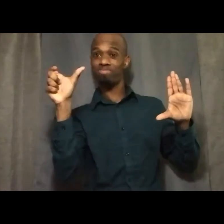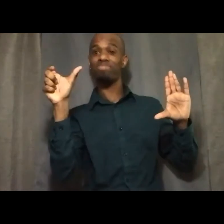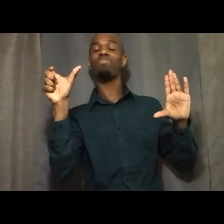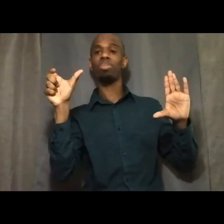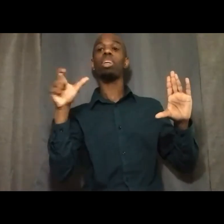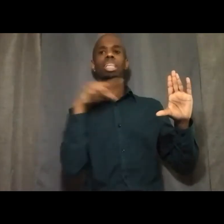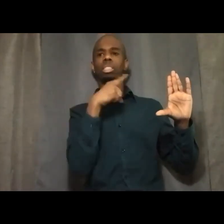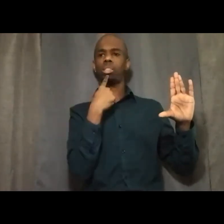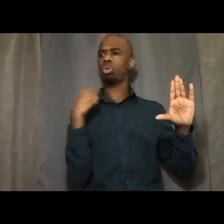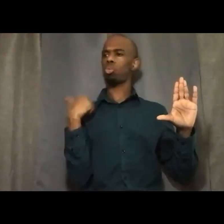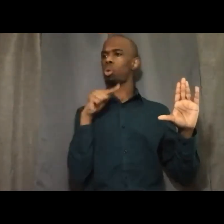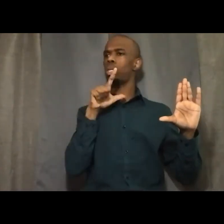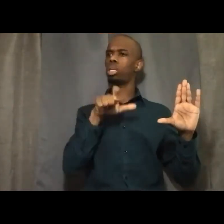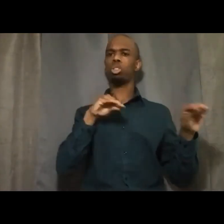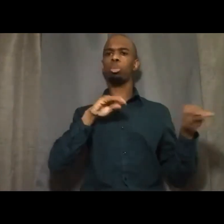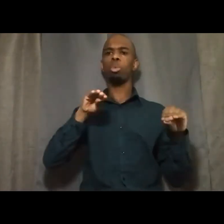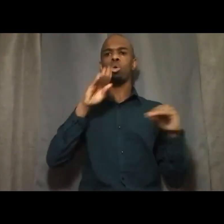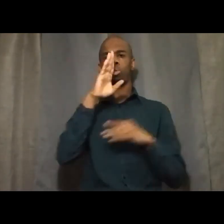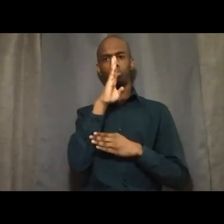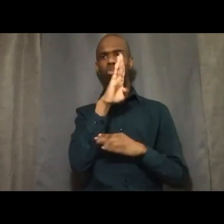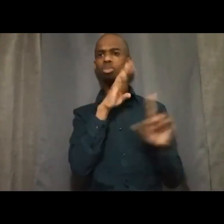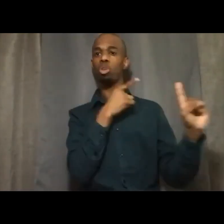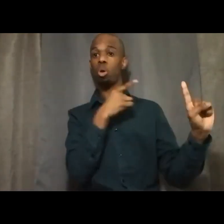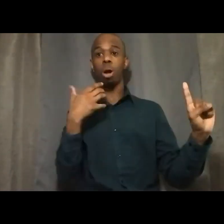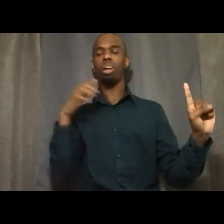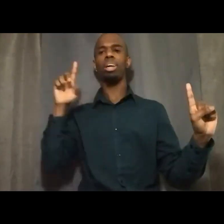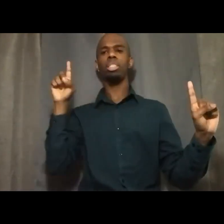They don't tell you that one, they only tell you the I have a dream, right.